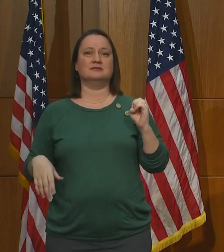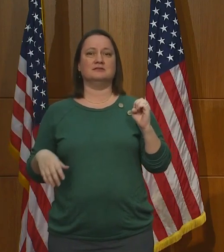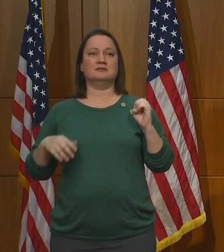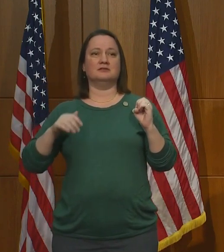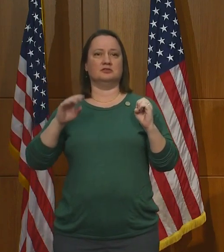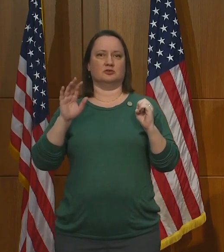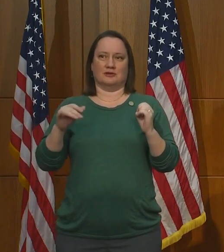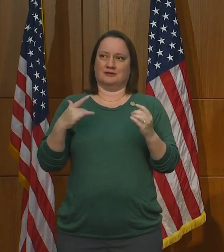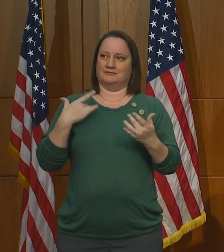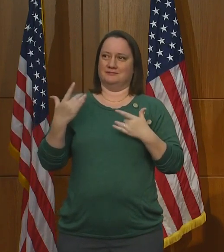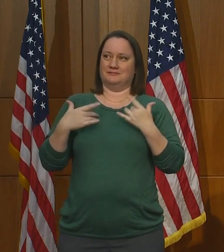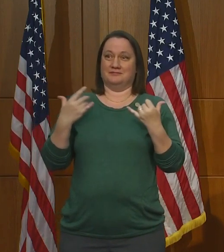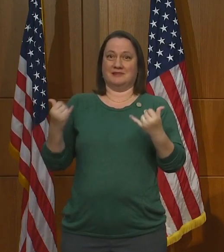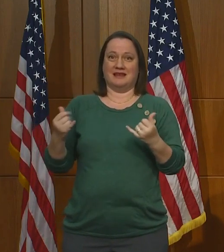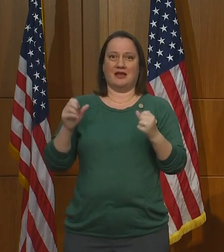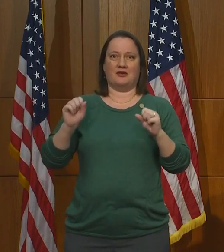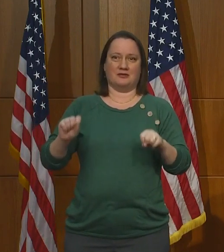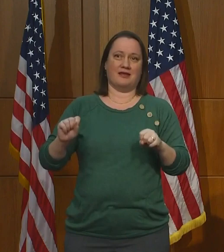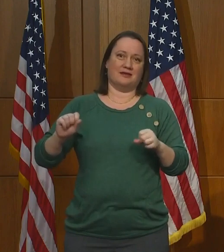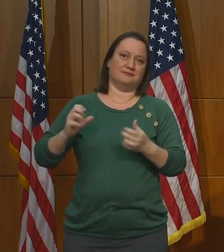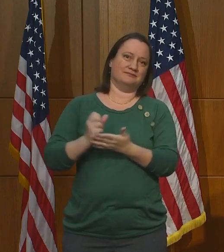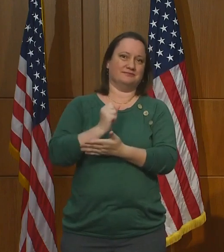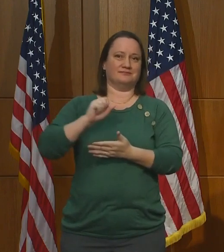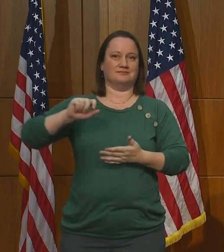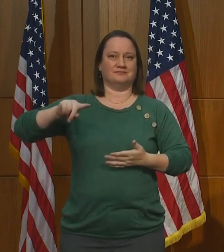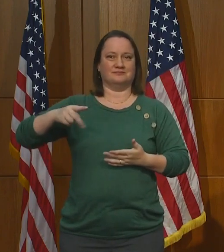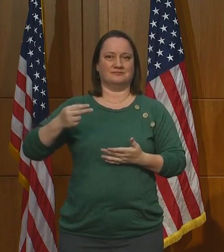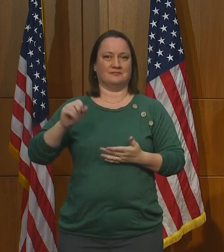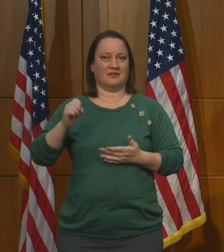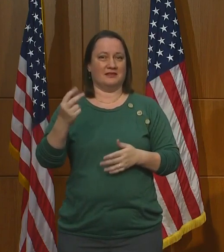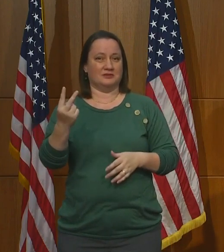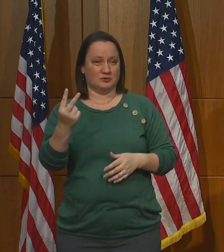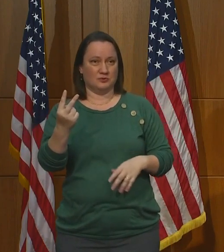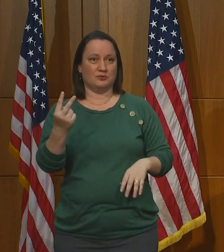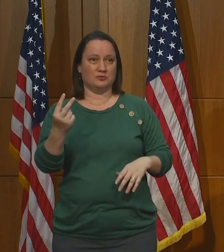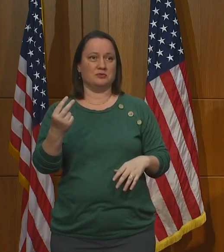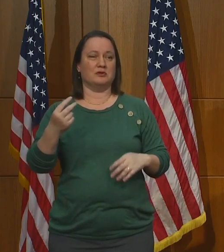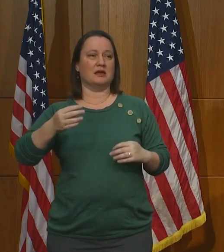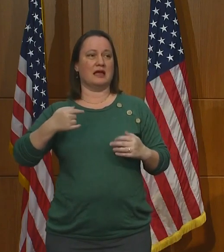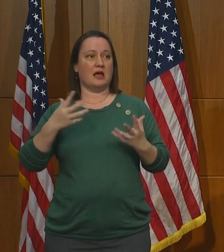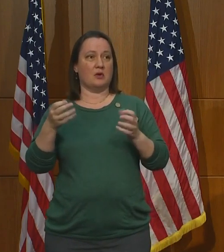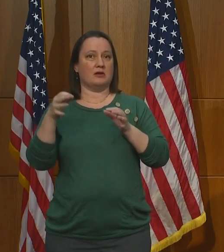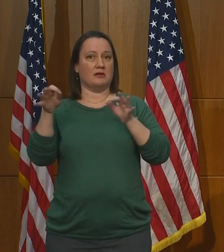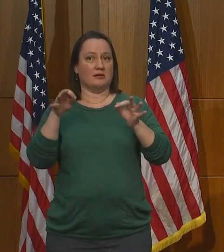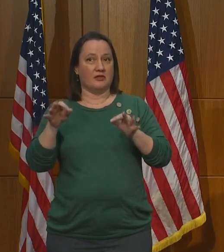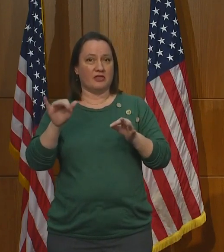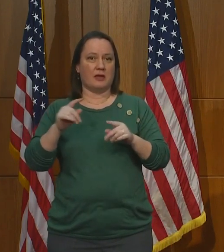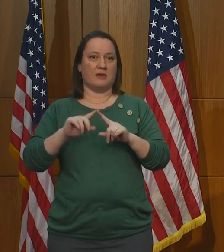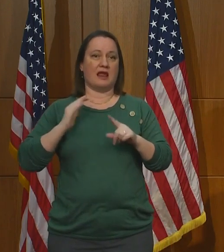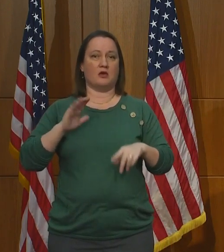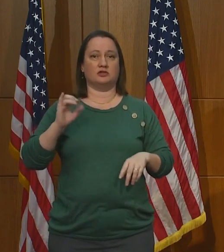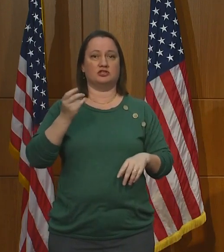PLAYING AND GETTING GOOD EXERCISE SO. OF SO THIS IS ALSO